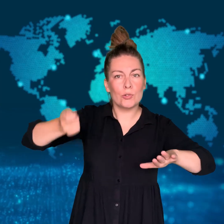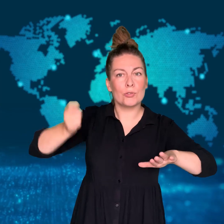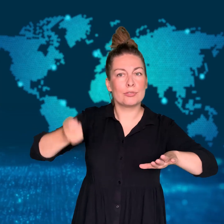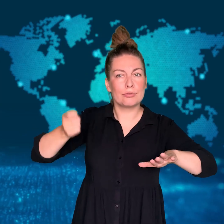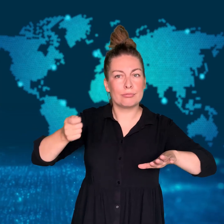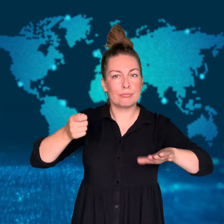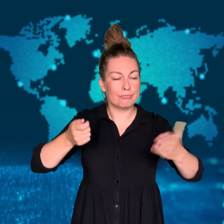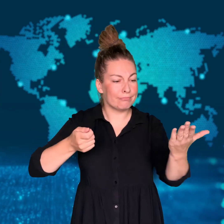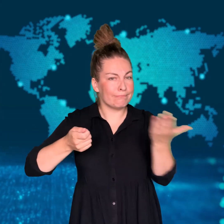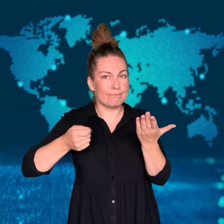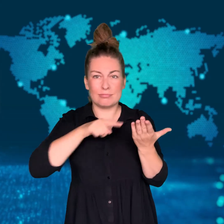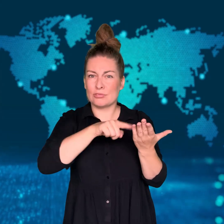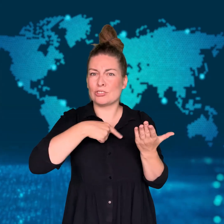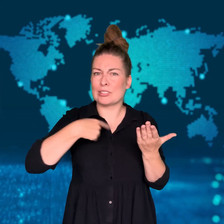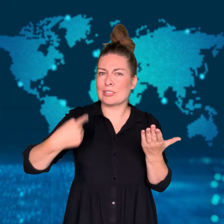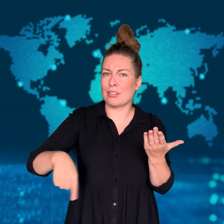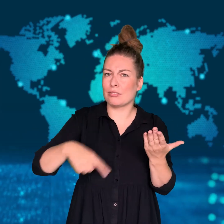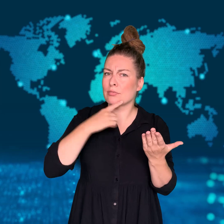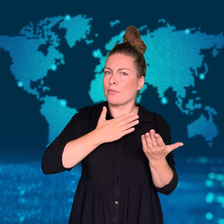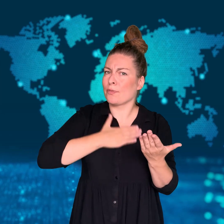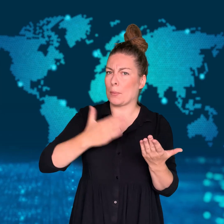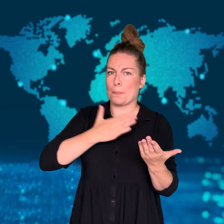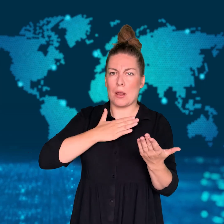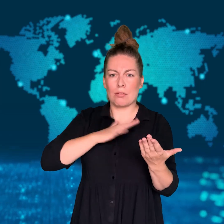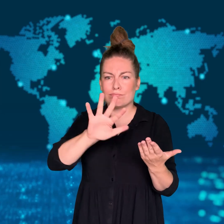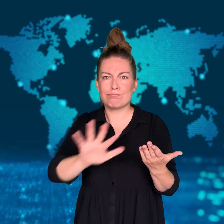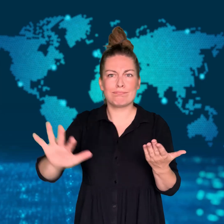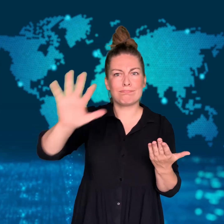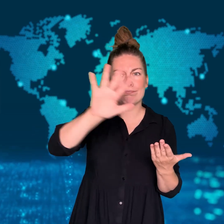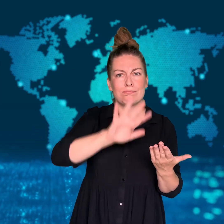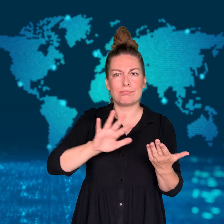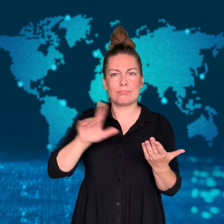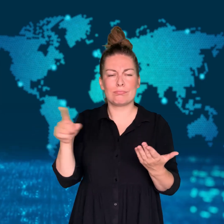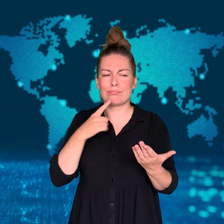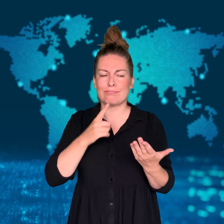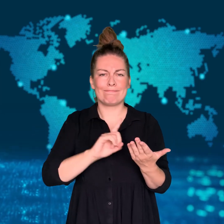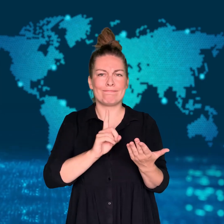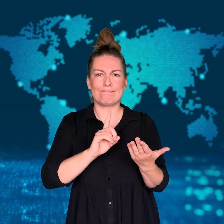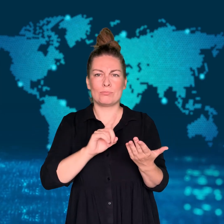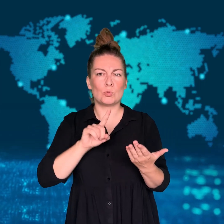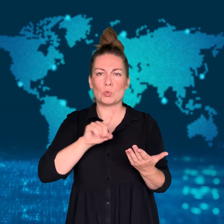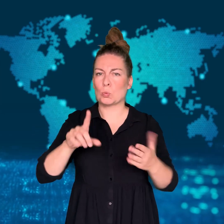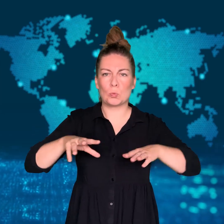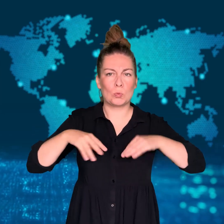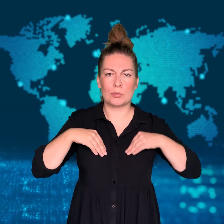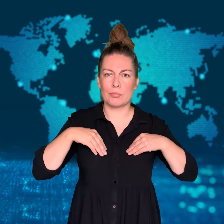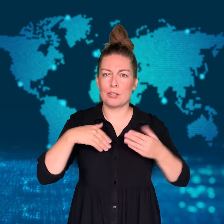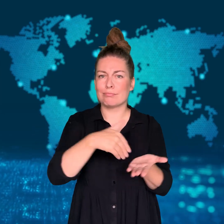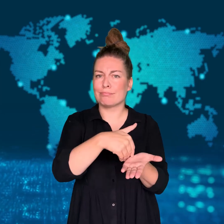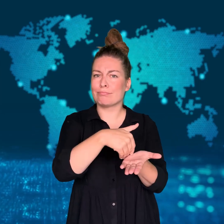the region, but both China